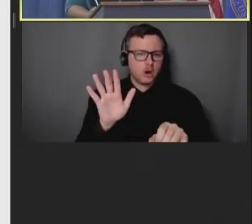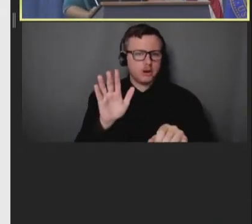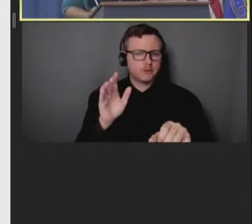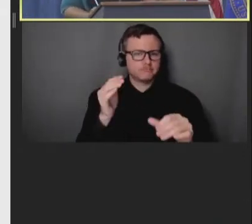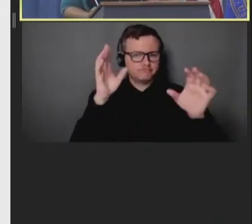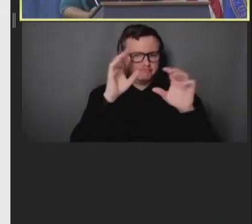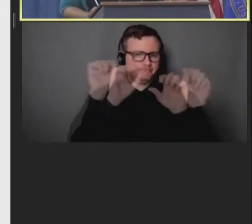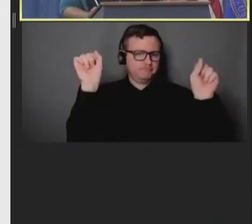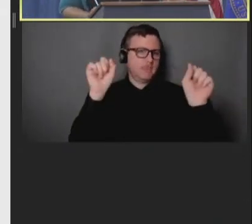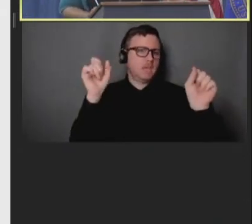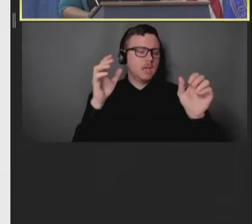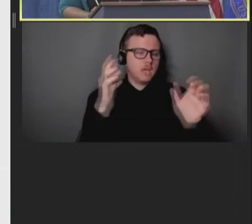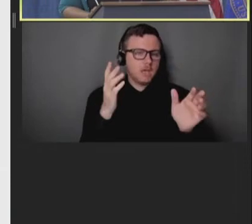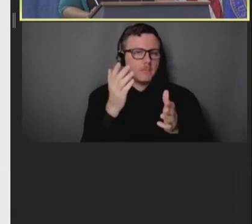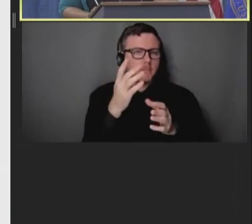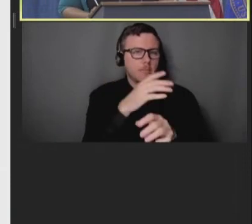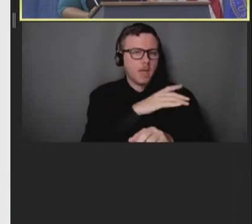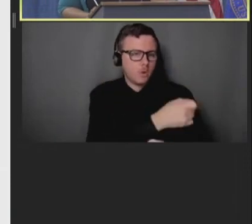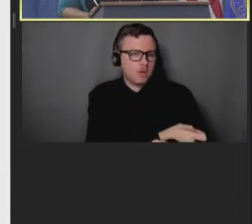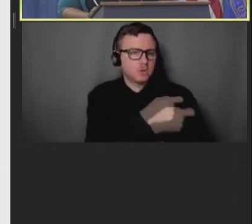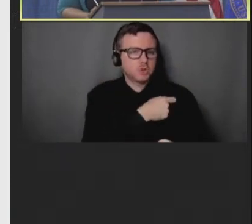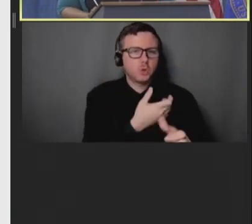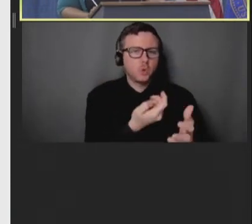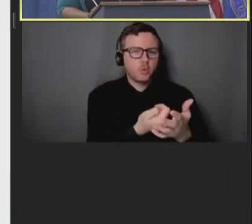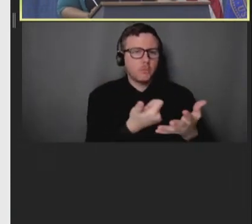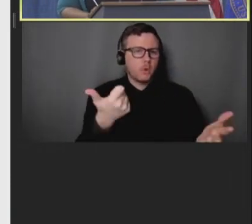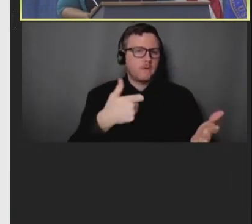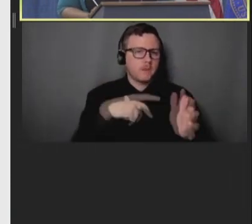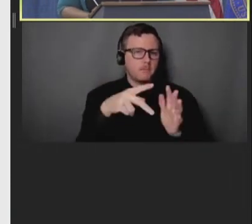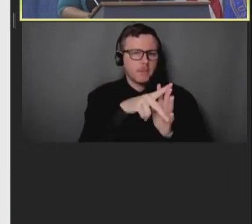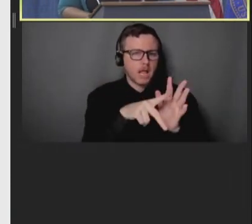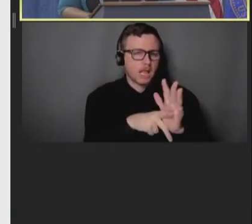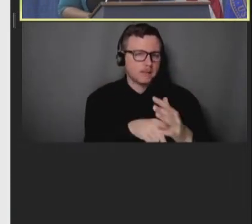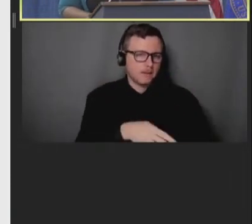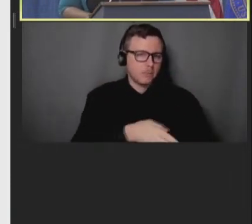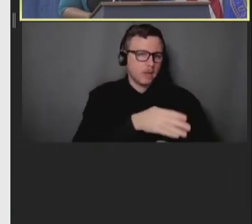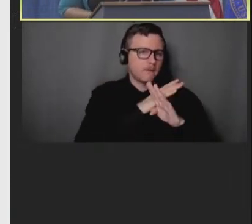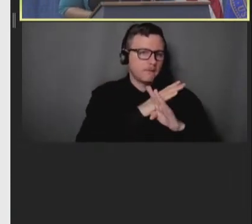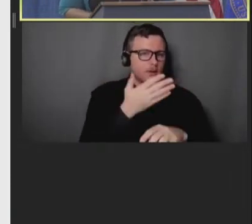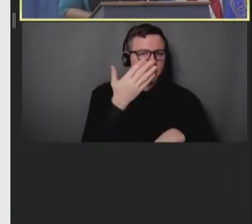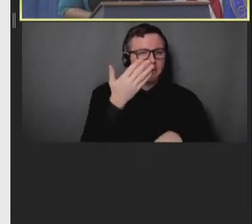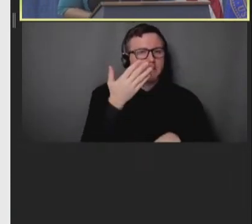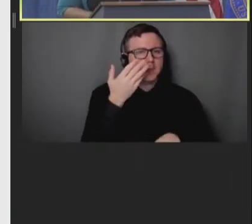remove the policy barriers in the form of scope of practice, so a lot of community healthcare